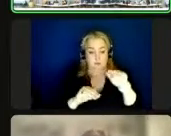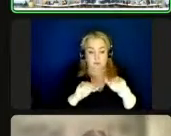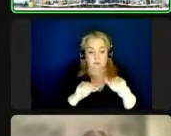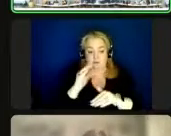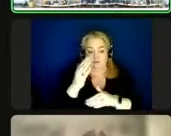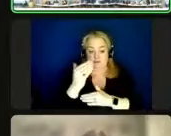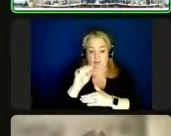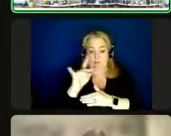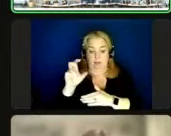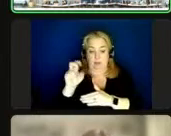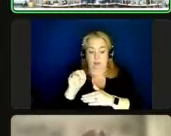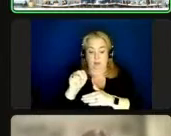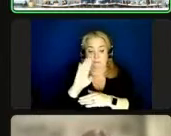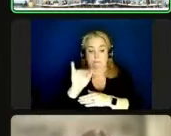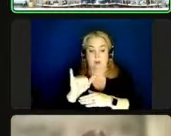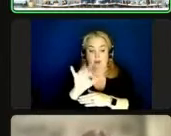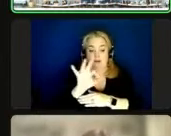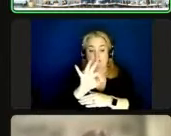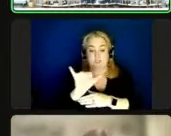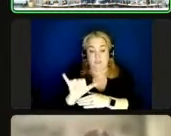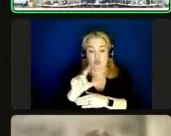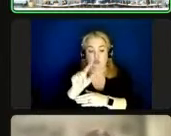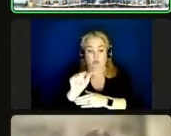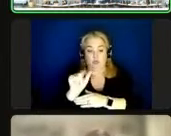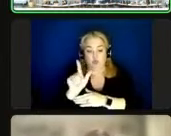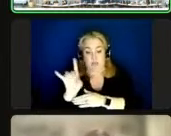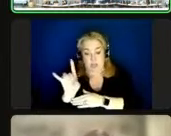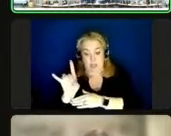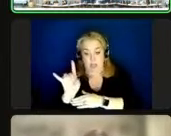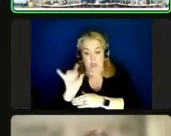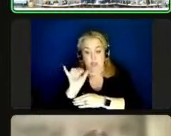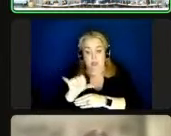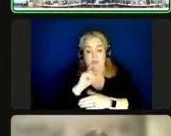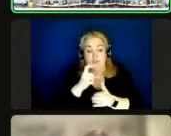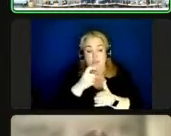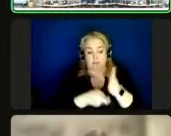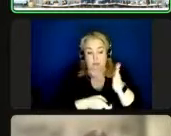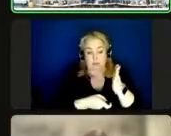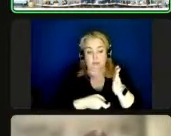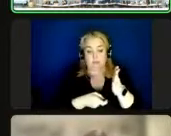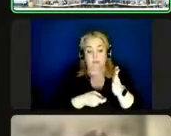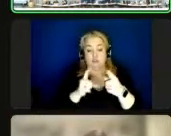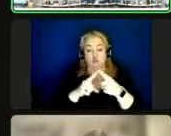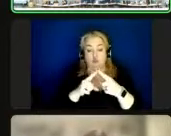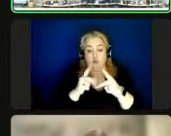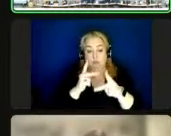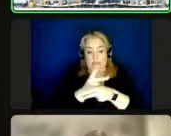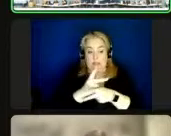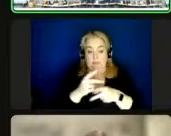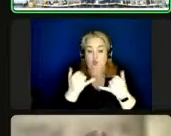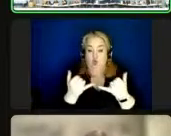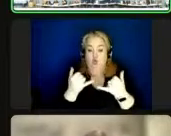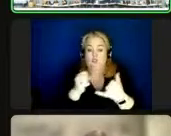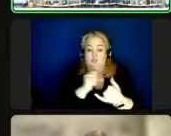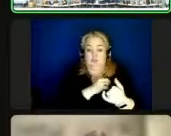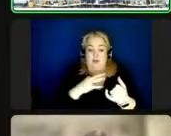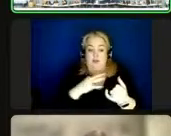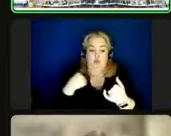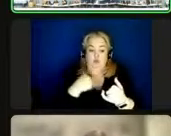OUR EXPENSES CONTINUE TO OUTPACE REVENUE RANGE ANY STRUCTURAL AND BALANCE OF MORE THAN SIMPLY ONE WILL BACK YEAR